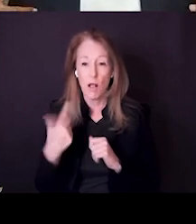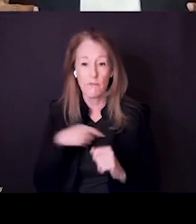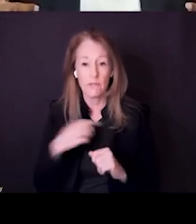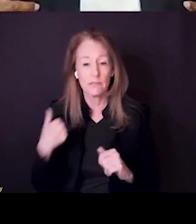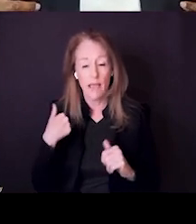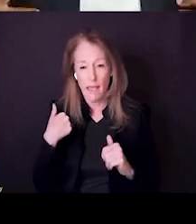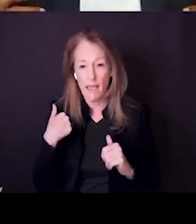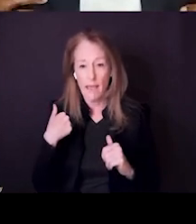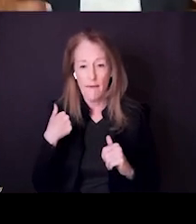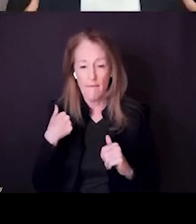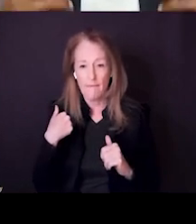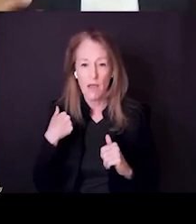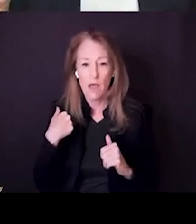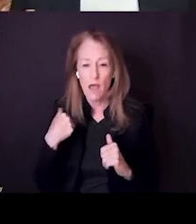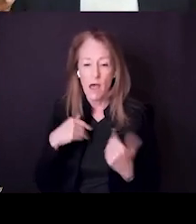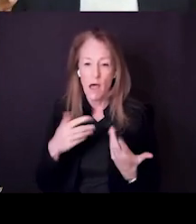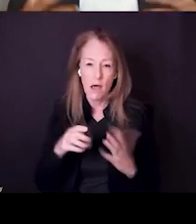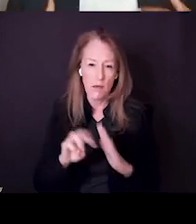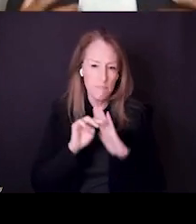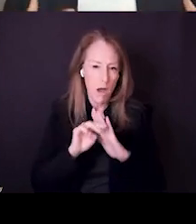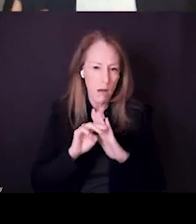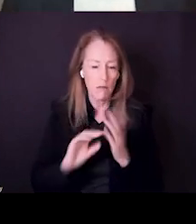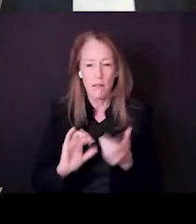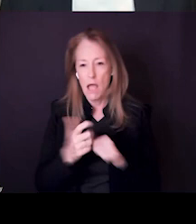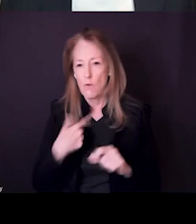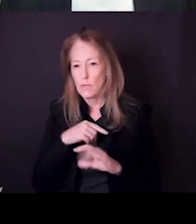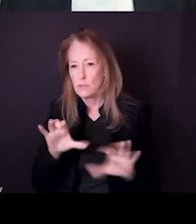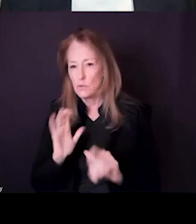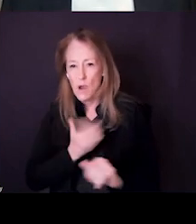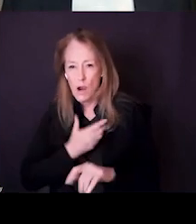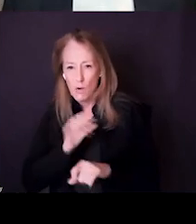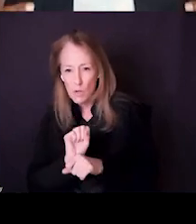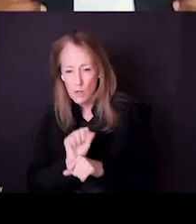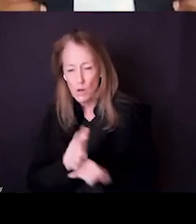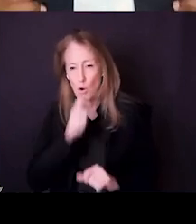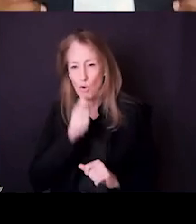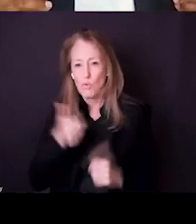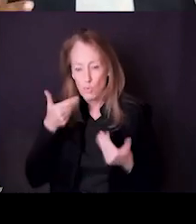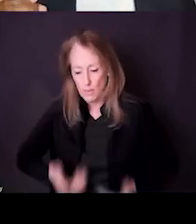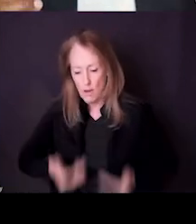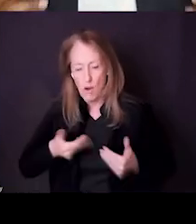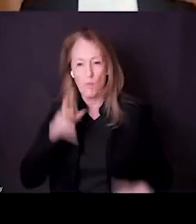FOR OUR WORK AND HOW WE DO OUR WORK AND A LOT OF TIMES THAT